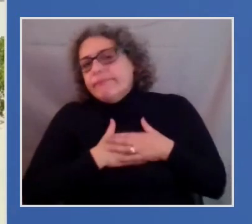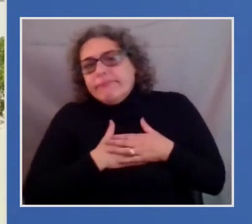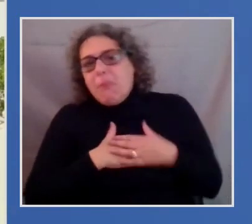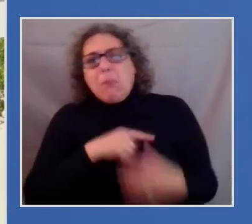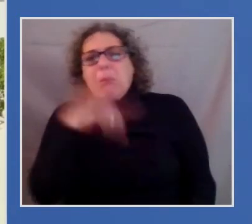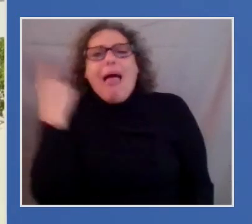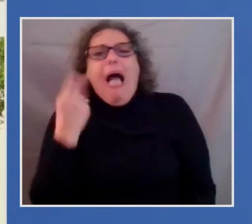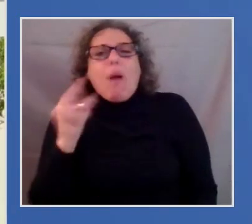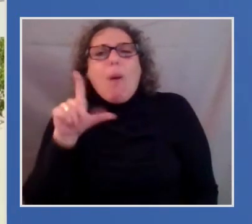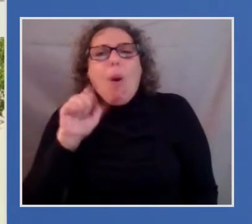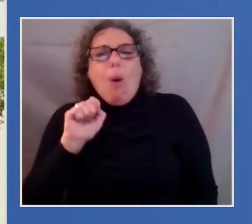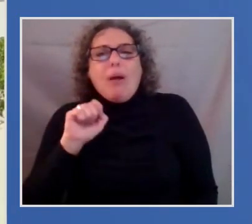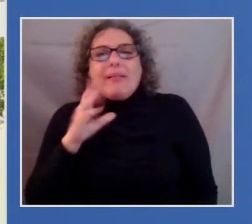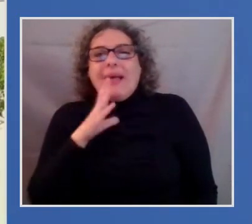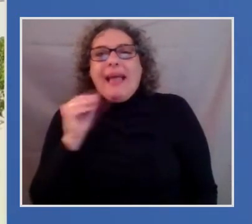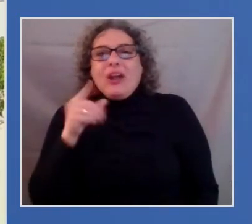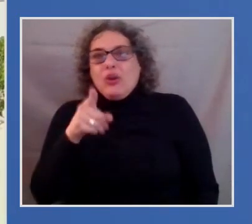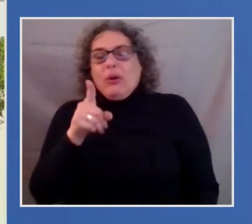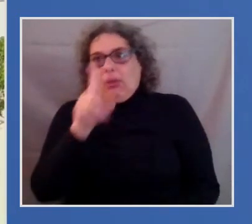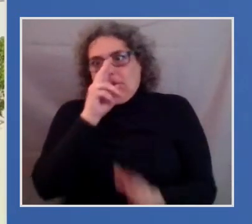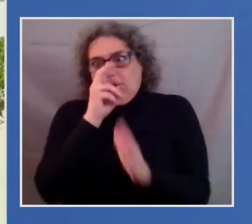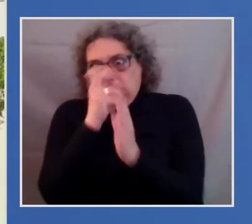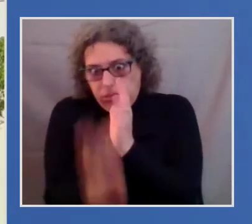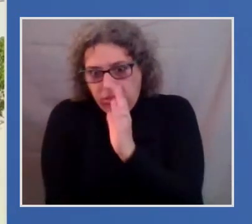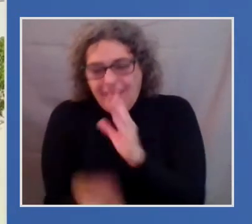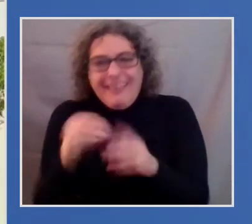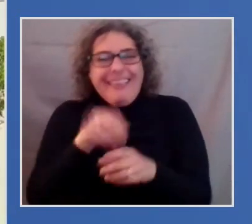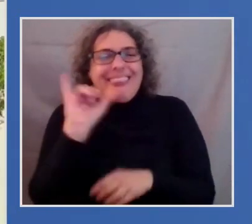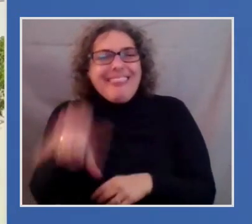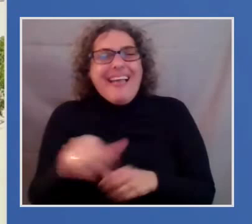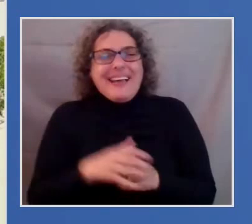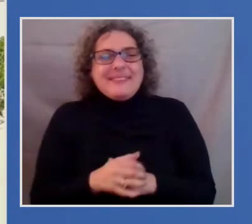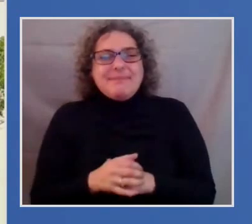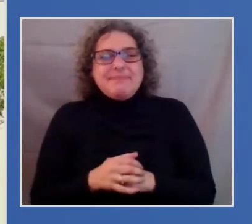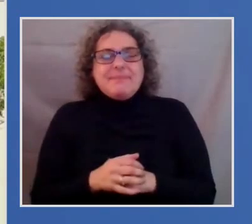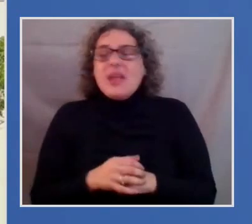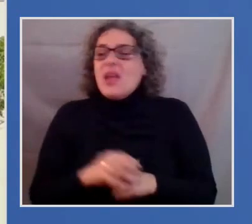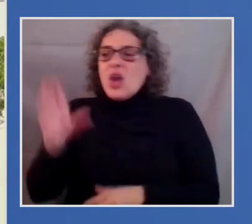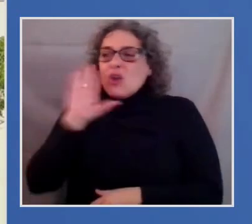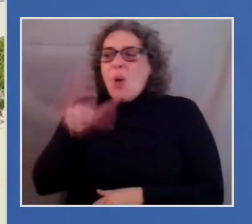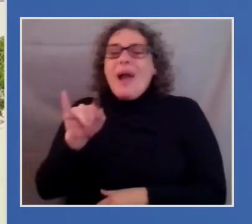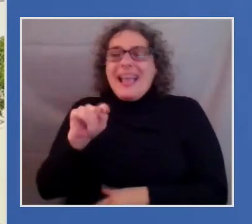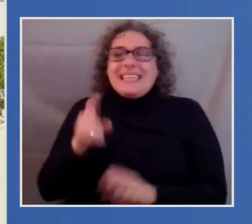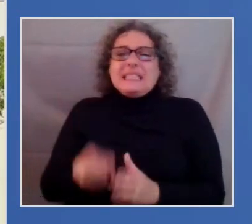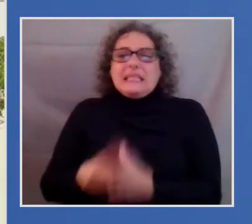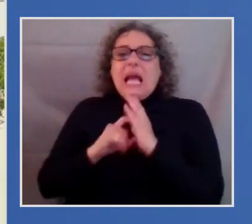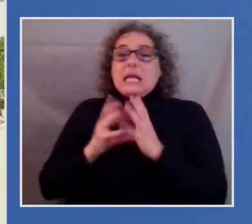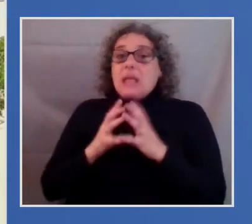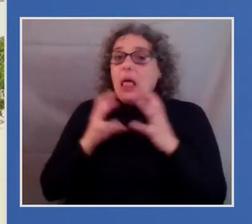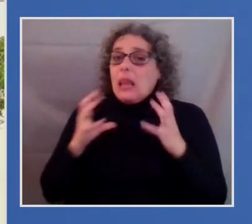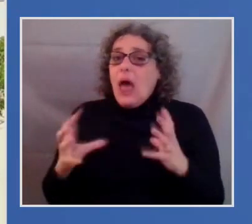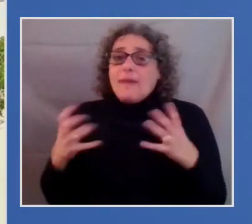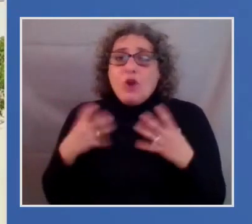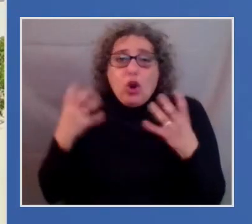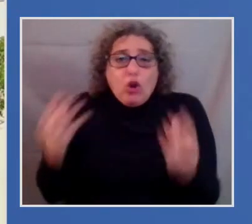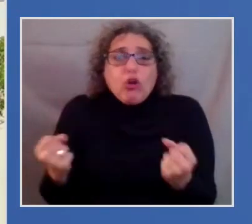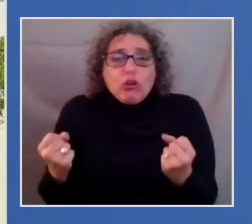TO START A BUSINESS, TO SEND A CHILD TO COLLEGE DEBT FREE,